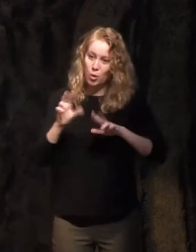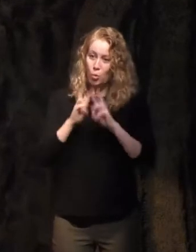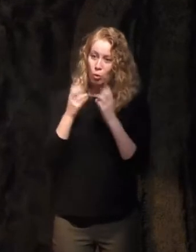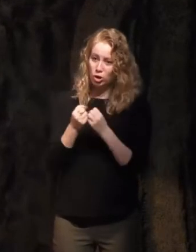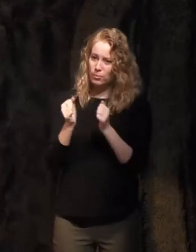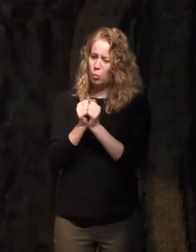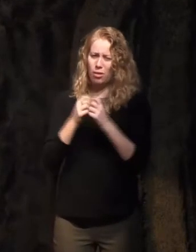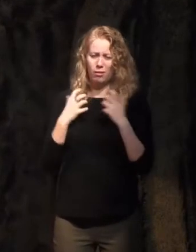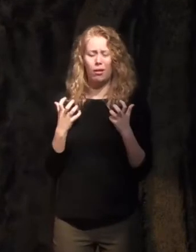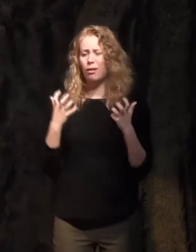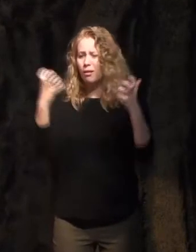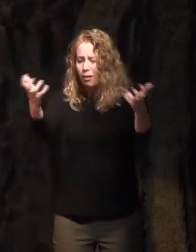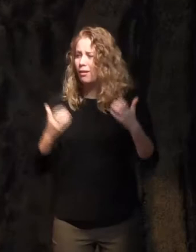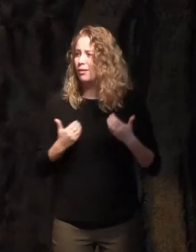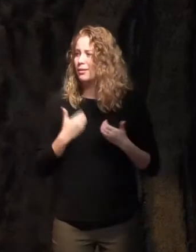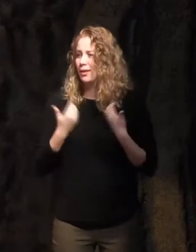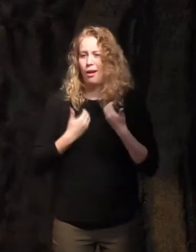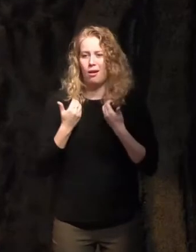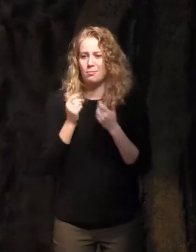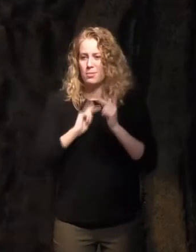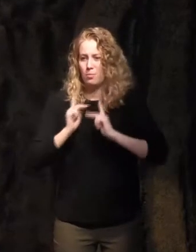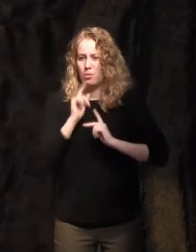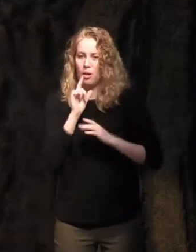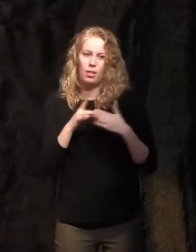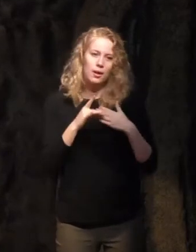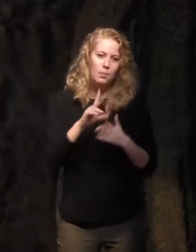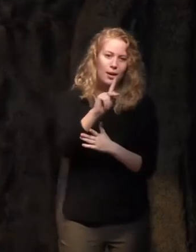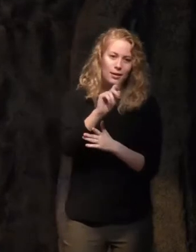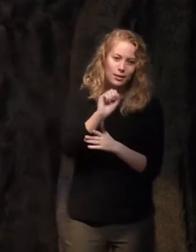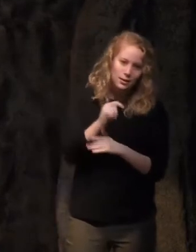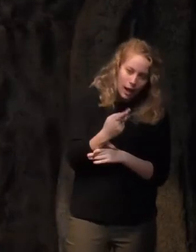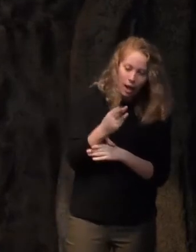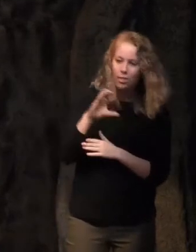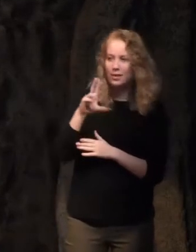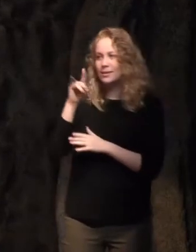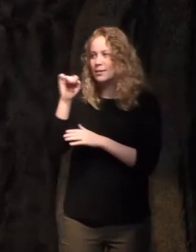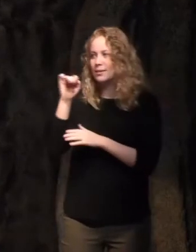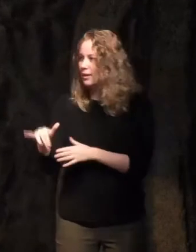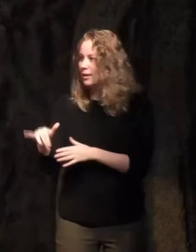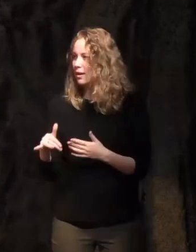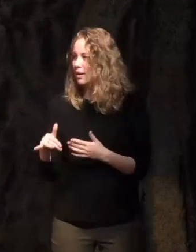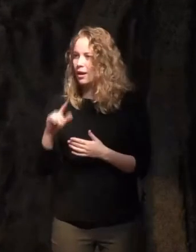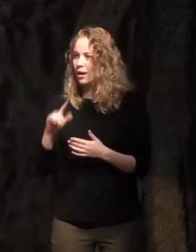with hundreds of other young people. Workshops led by Kenneth Brannagh and Cicely Berry and Trevor Nunn.